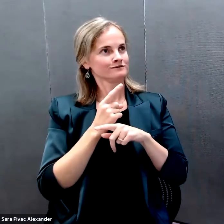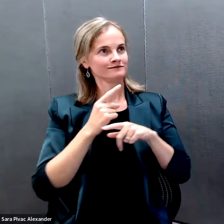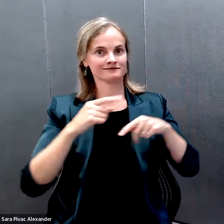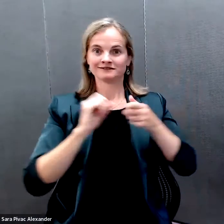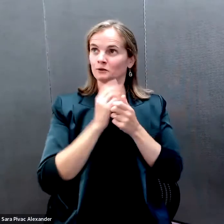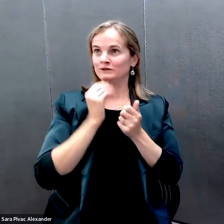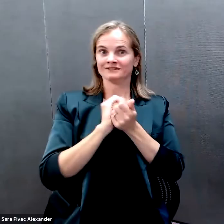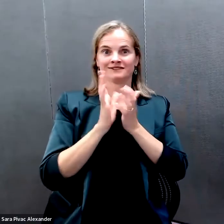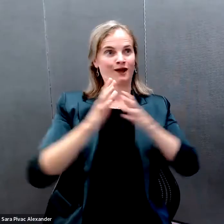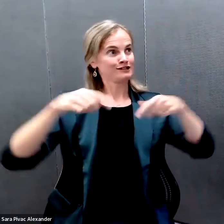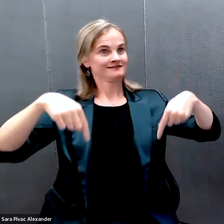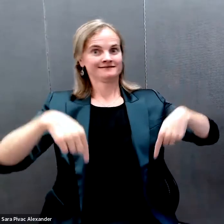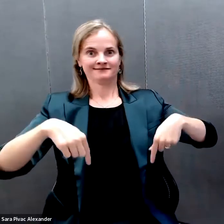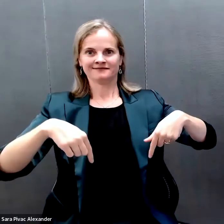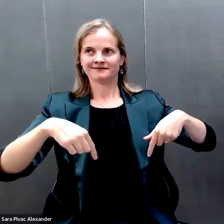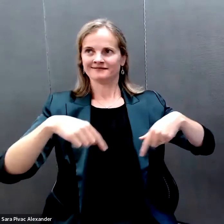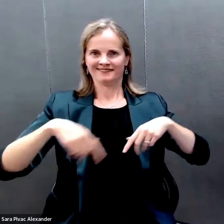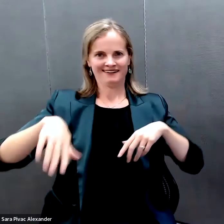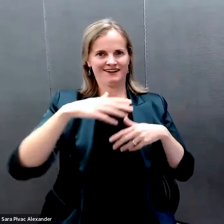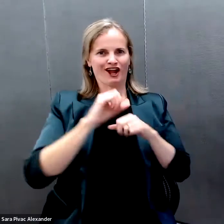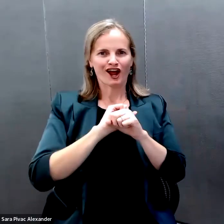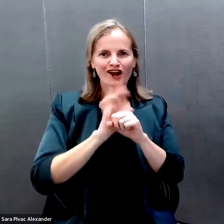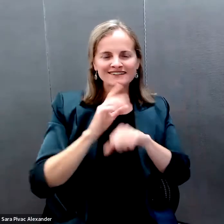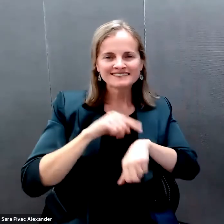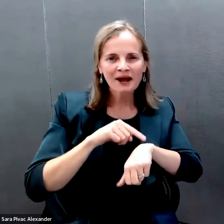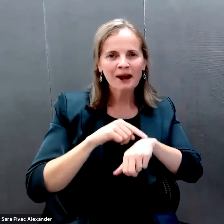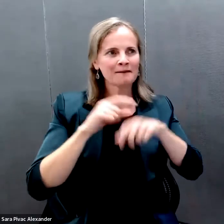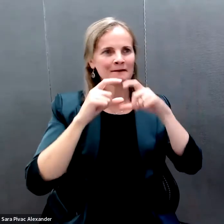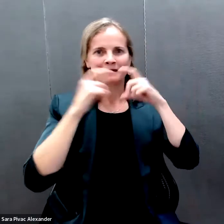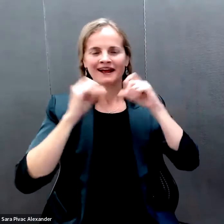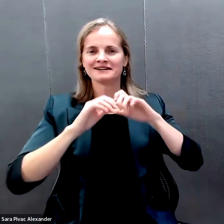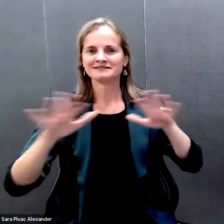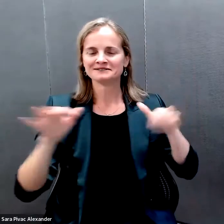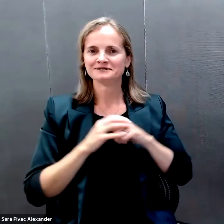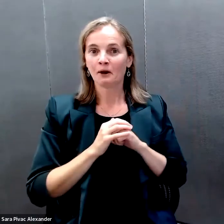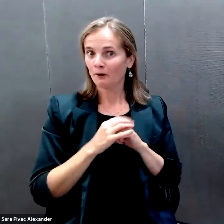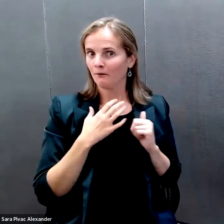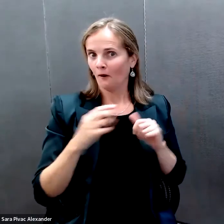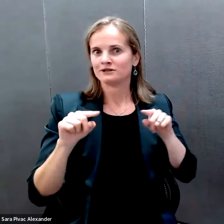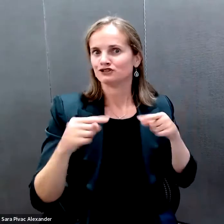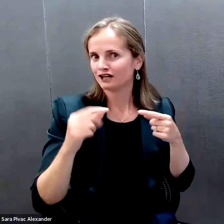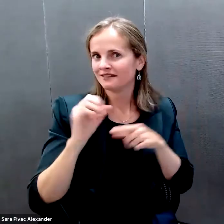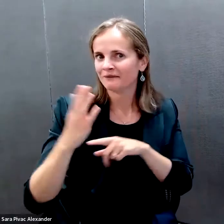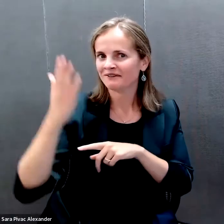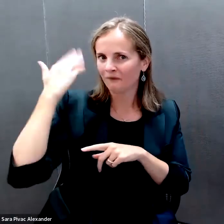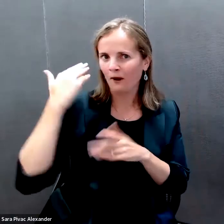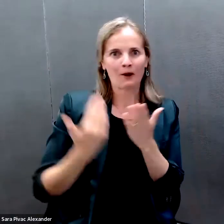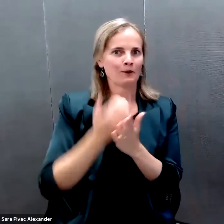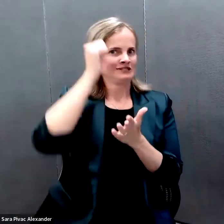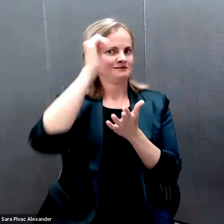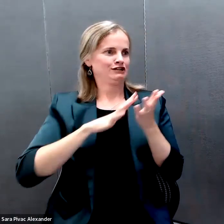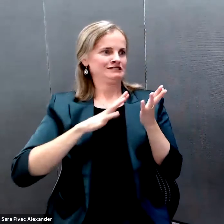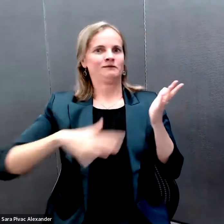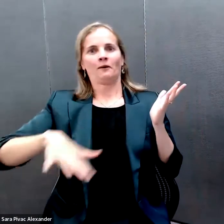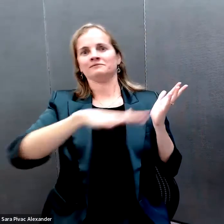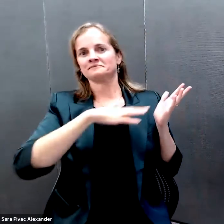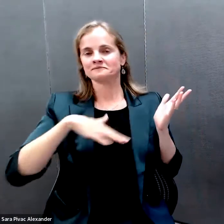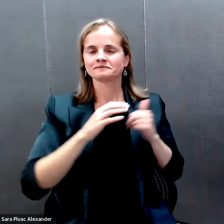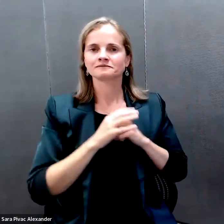so now I'd like to before we close just briefly talk about how NZSL users are managing in the time of masks